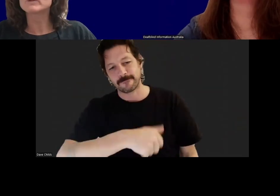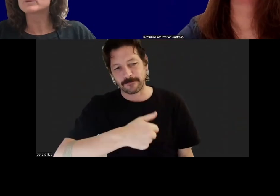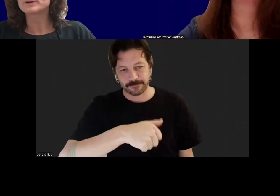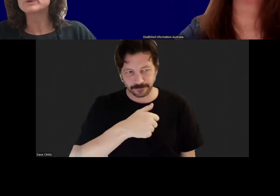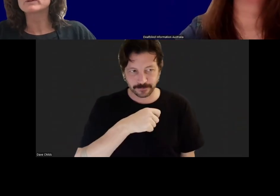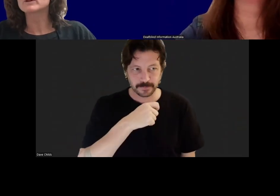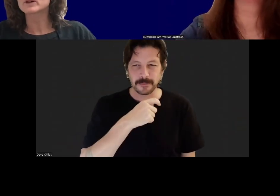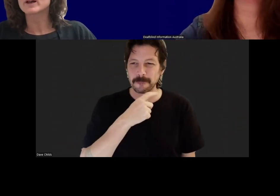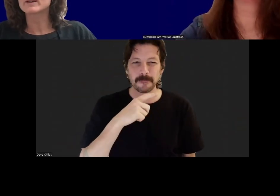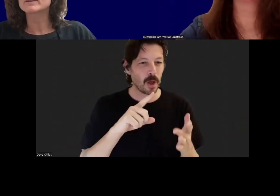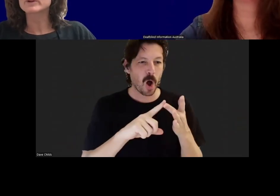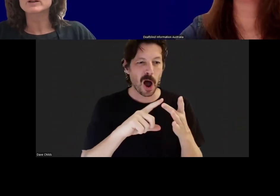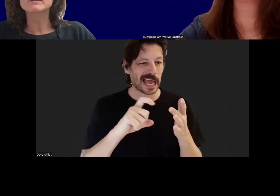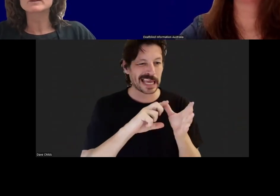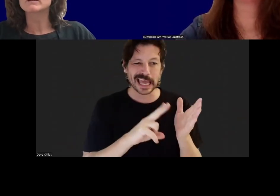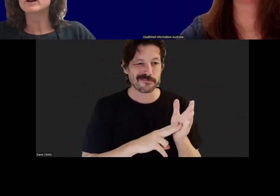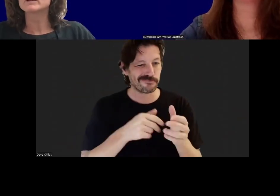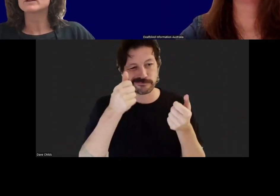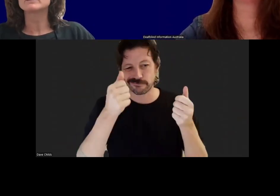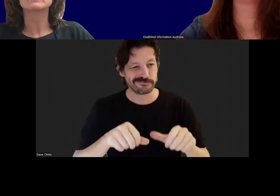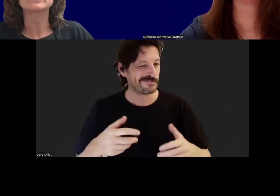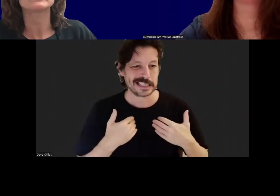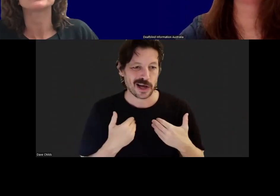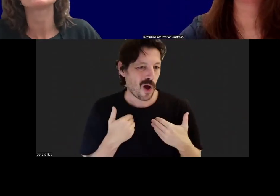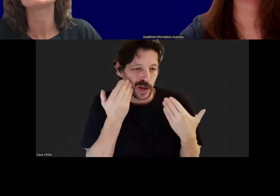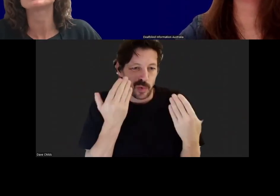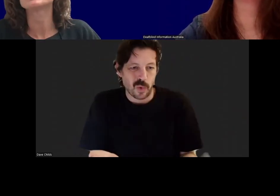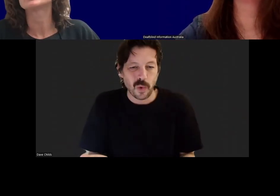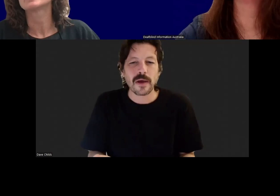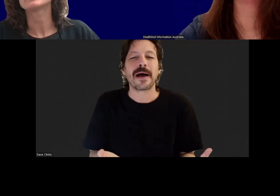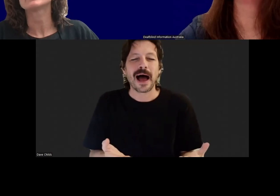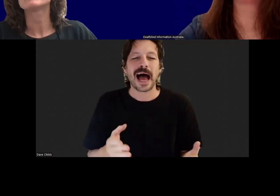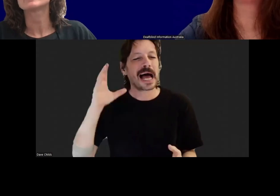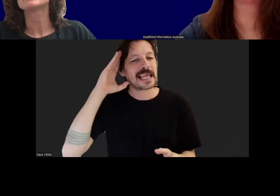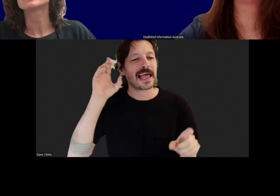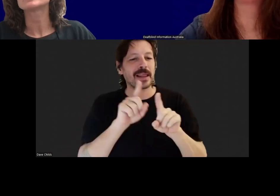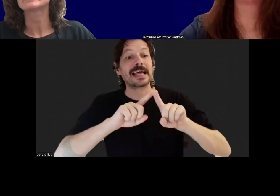not familiar with the I-CAN, but I can see that it is a different tool and unfortunately,